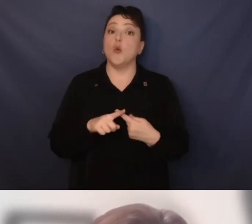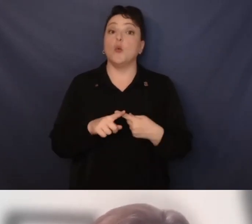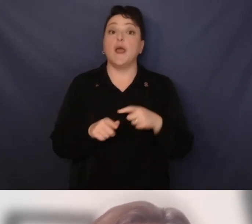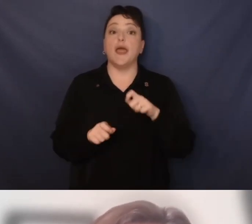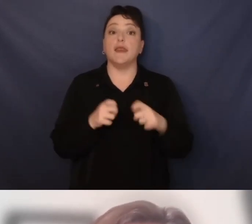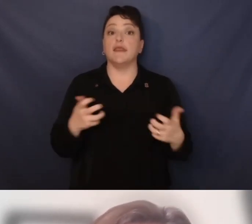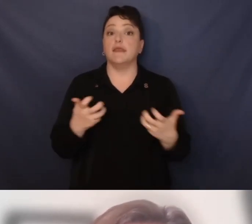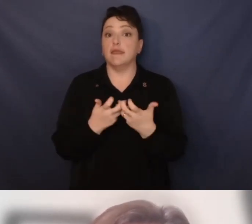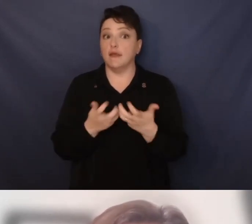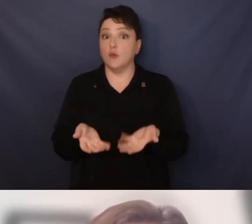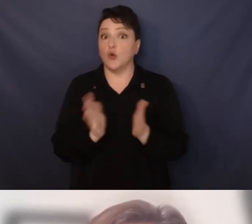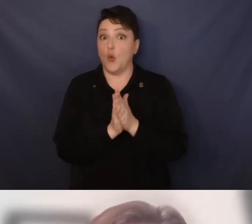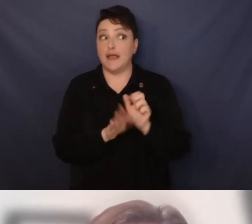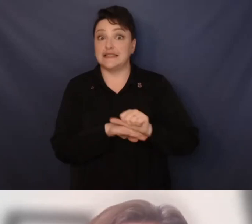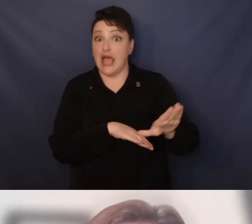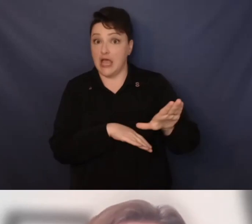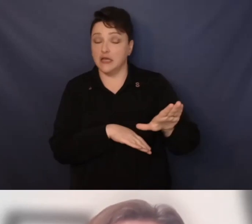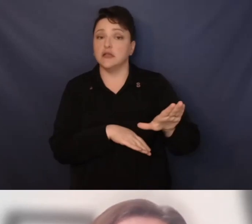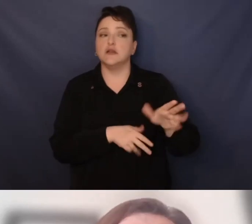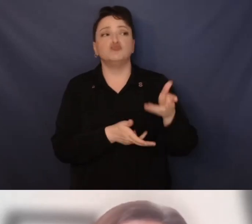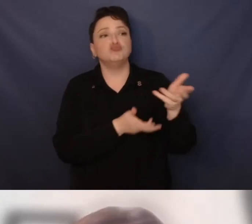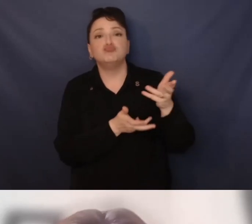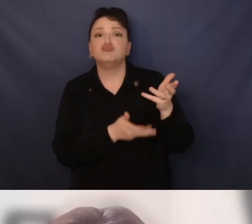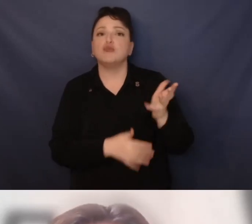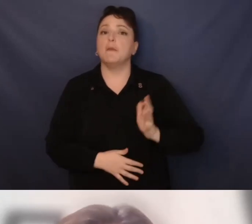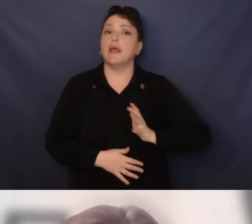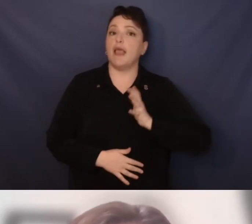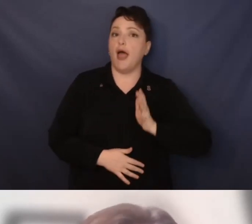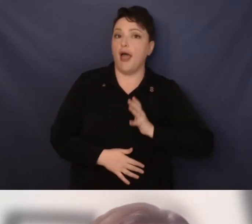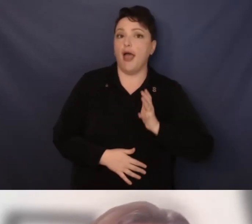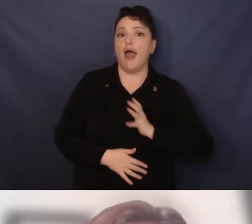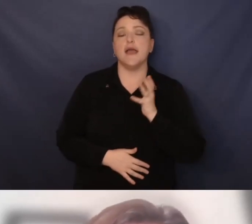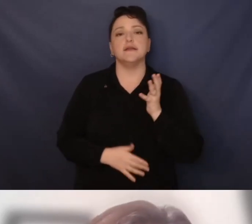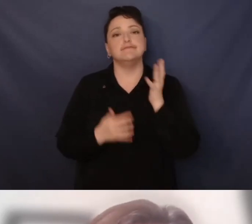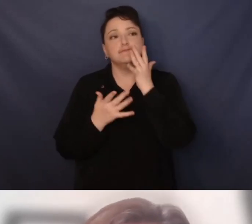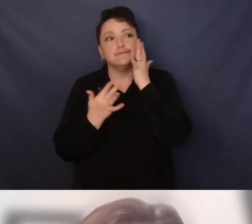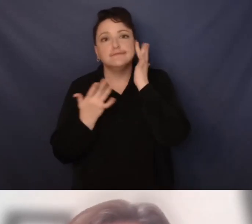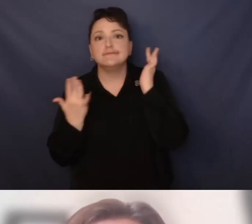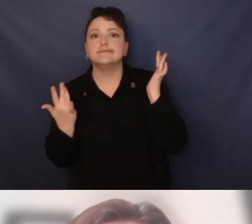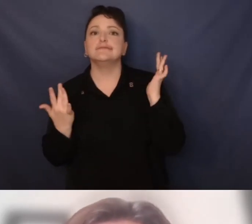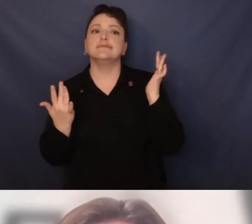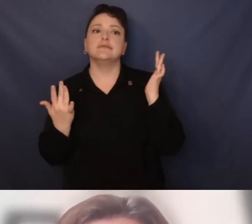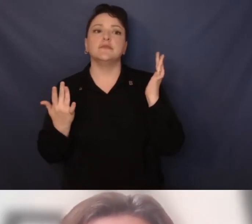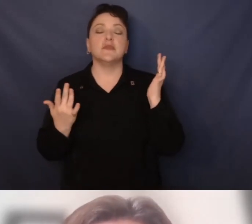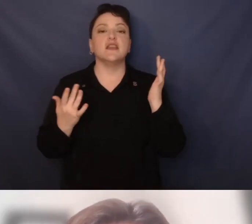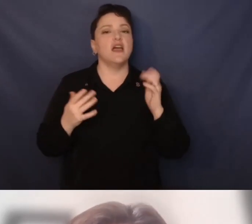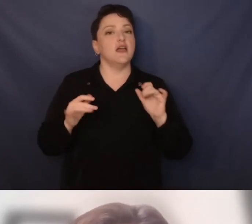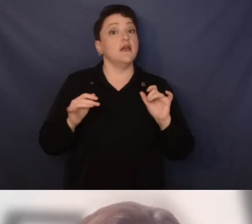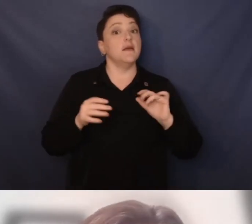because it makes it more clear that you are being retaliated against. If something negative